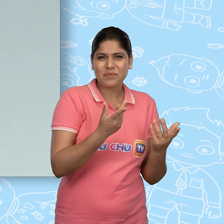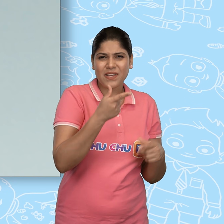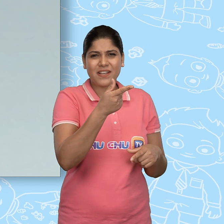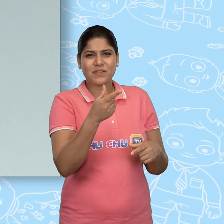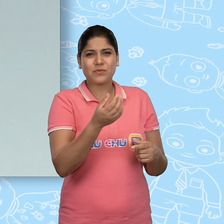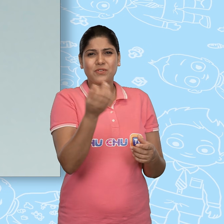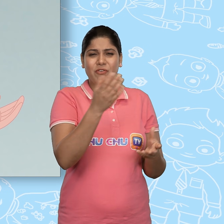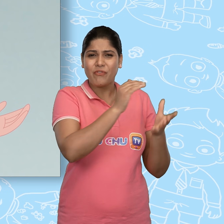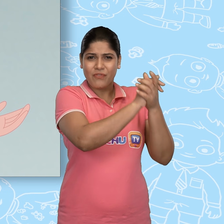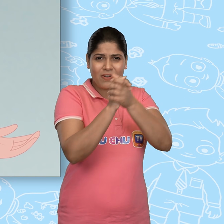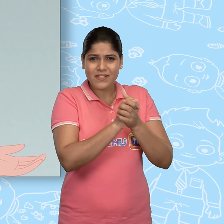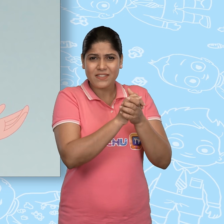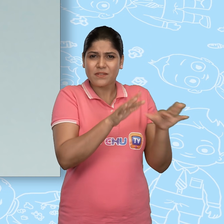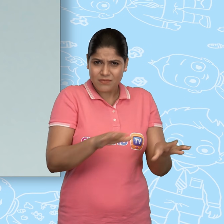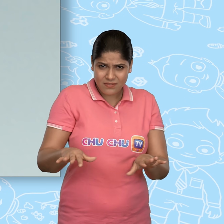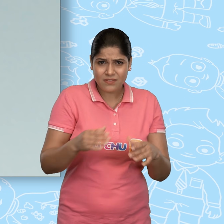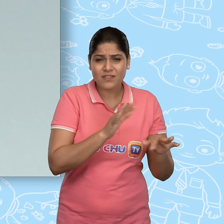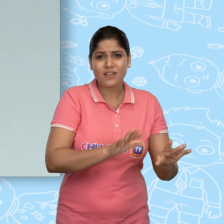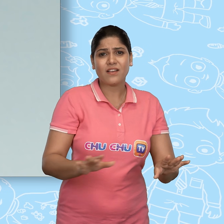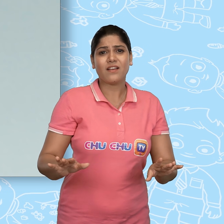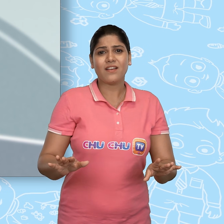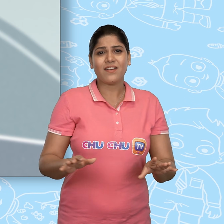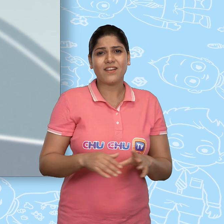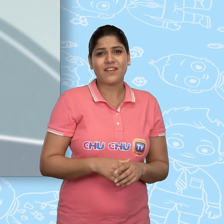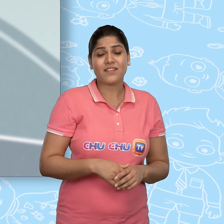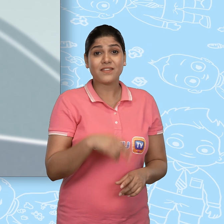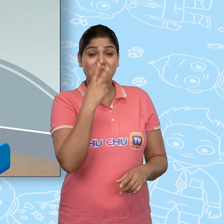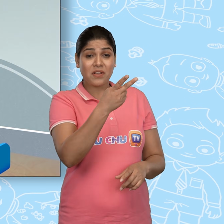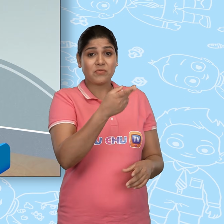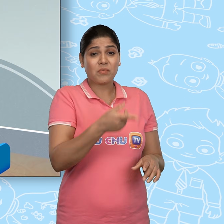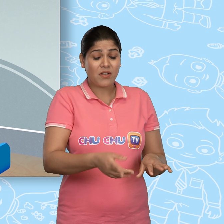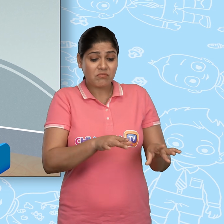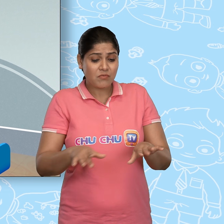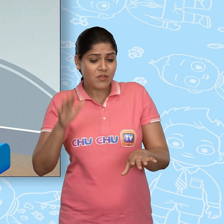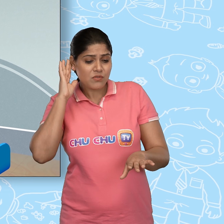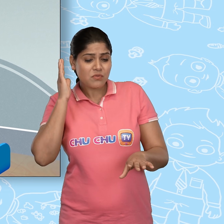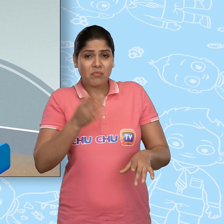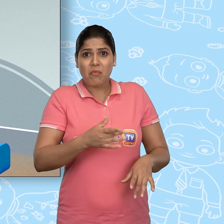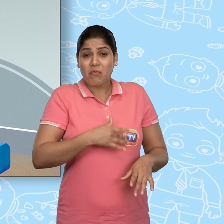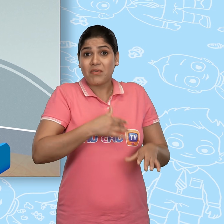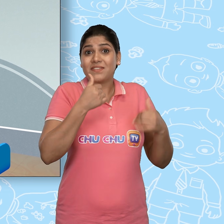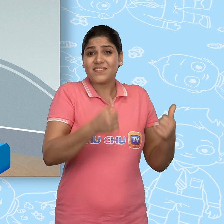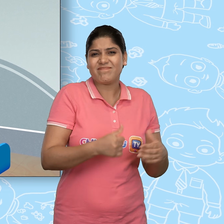What about playing for some of your friends? I'll bet they would love your music.